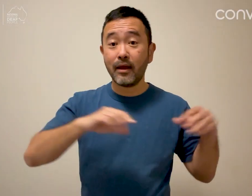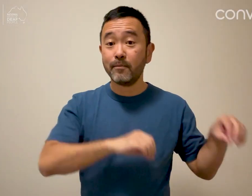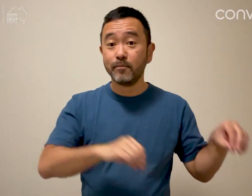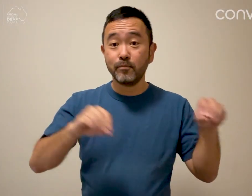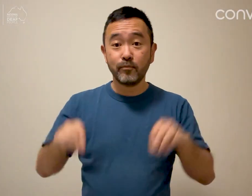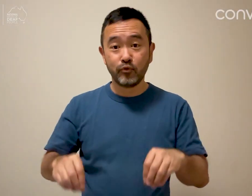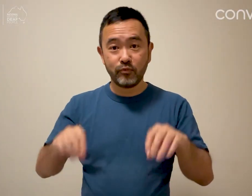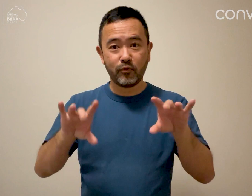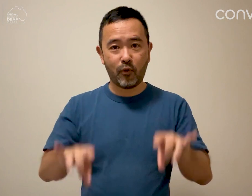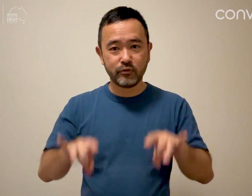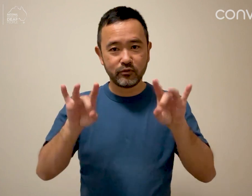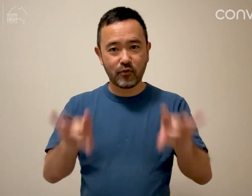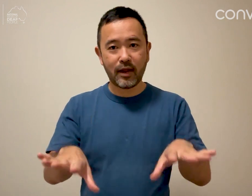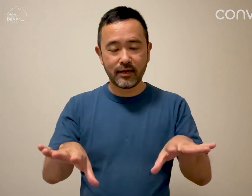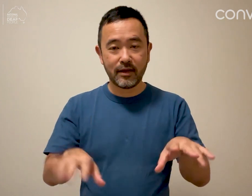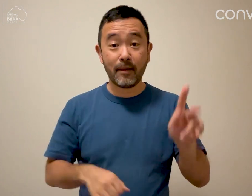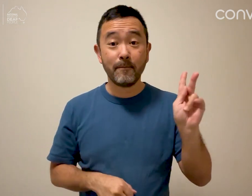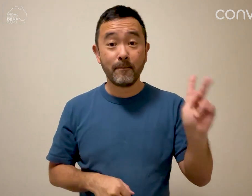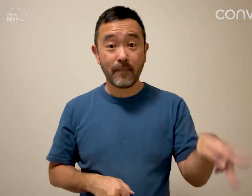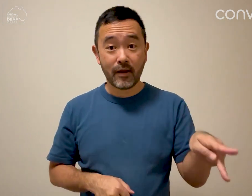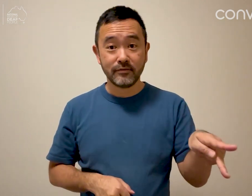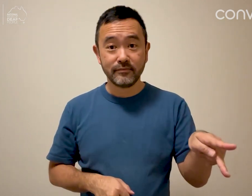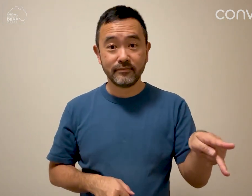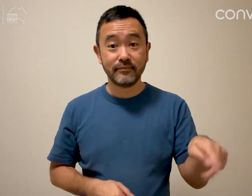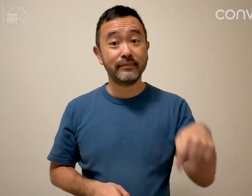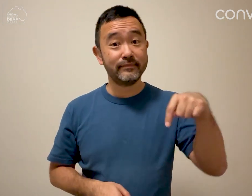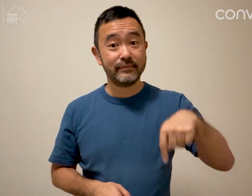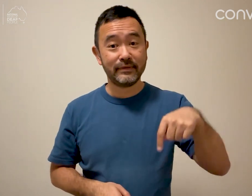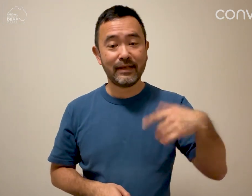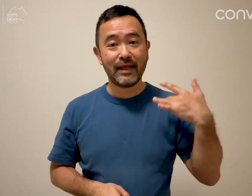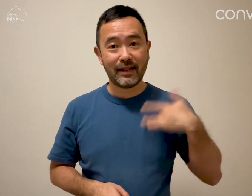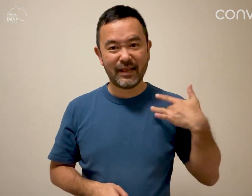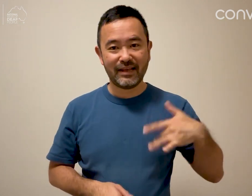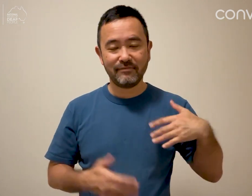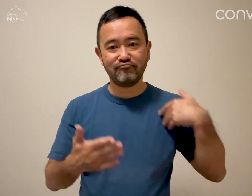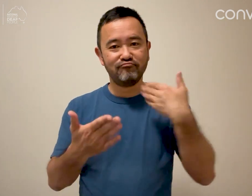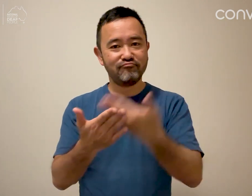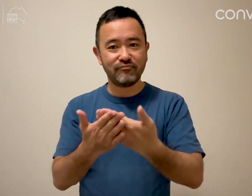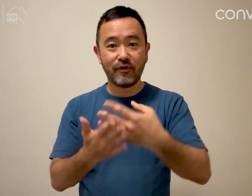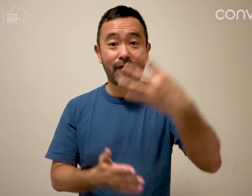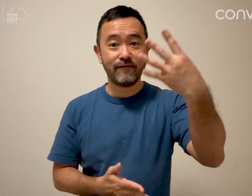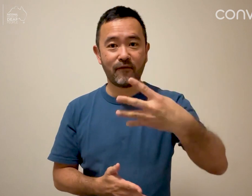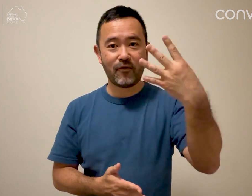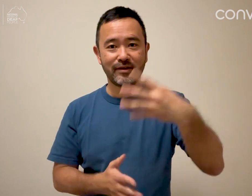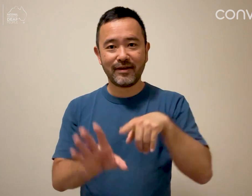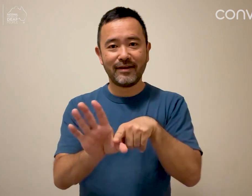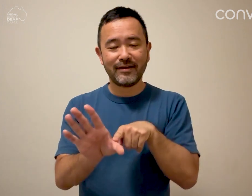I moved to Australia and have lived in Perth for the last 14 years.